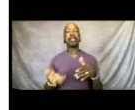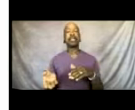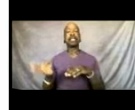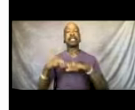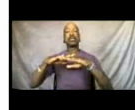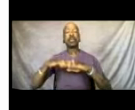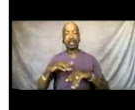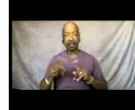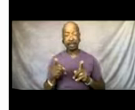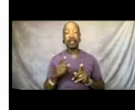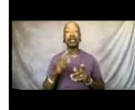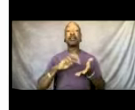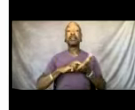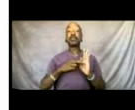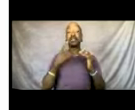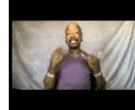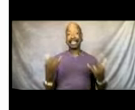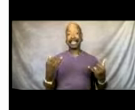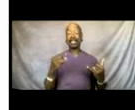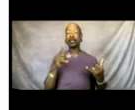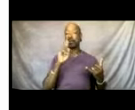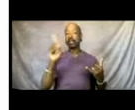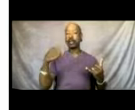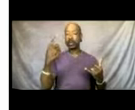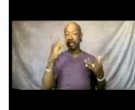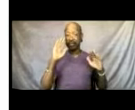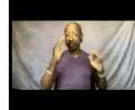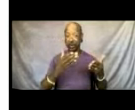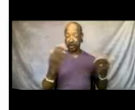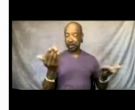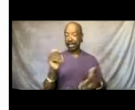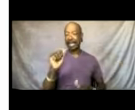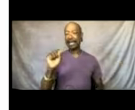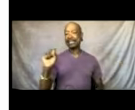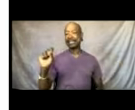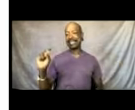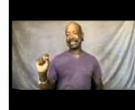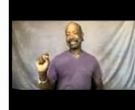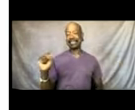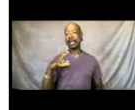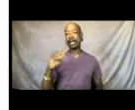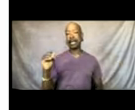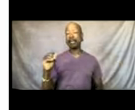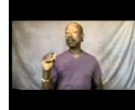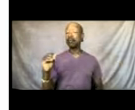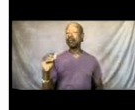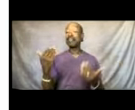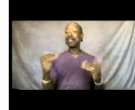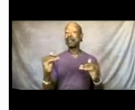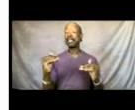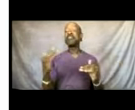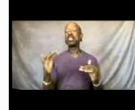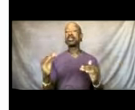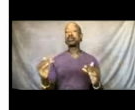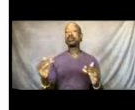So if that percentage increases, the income limits for Medi-Cal can also increase . But for purposes of today,